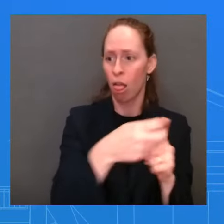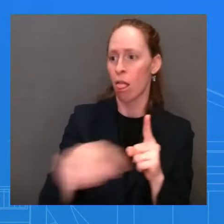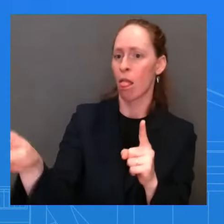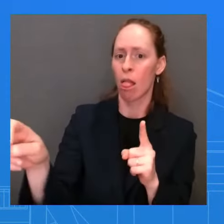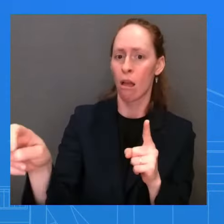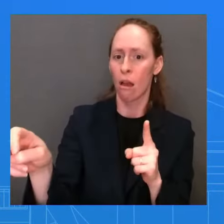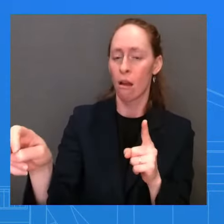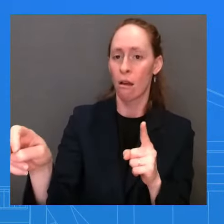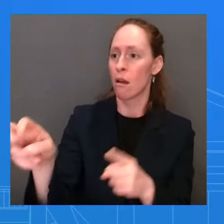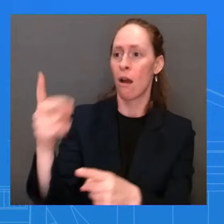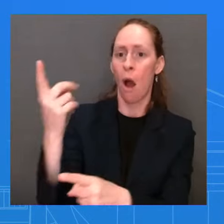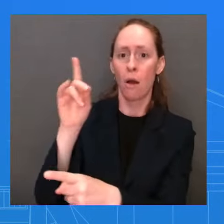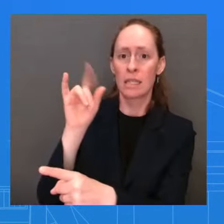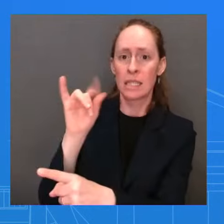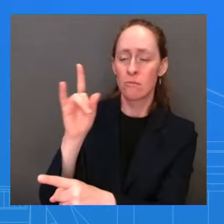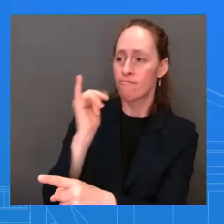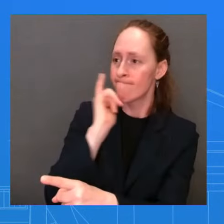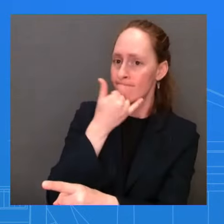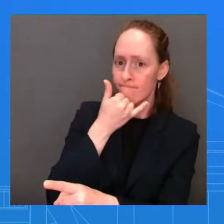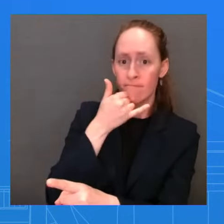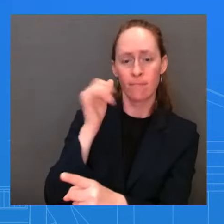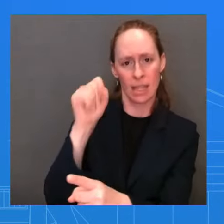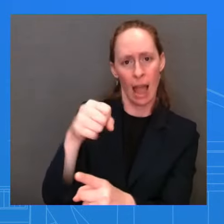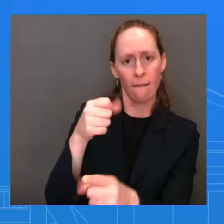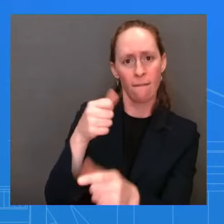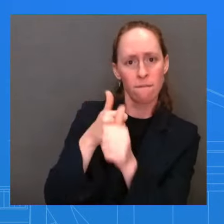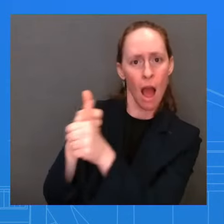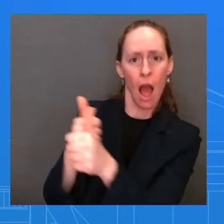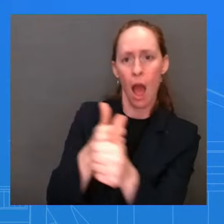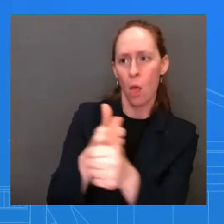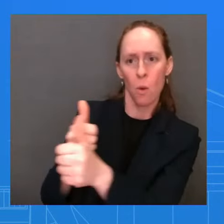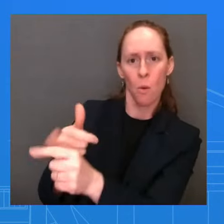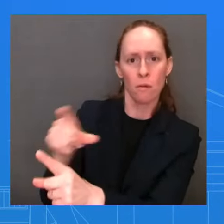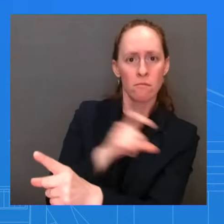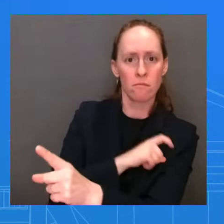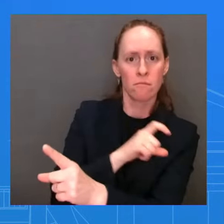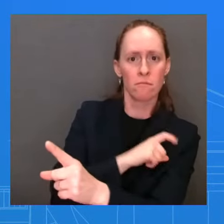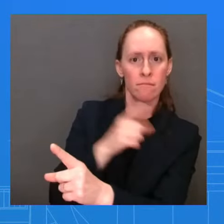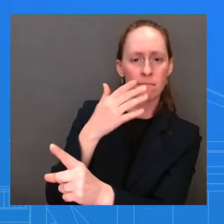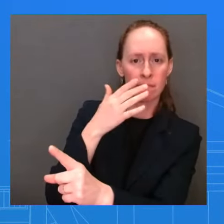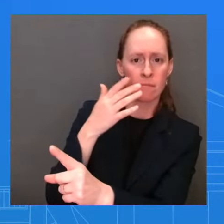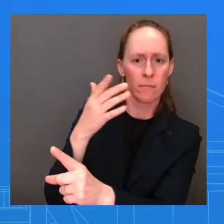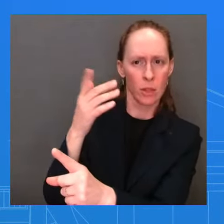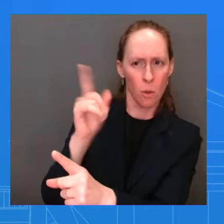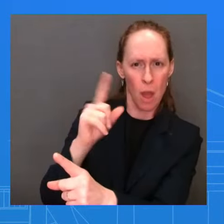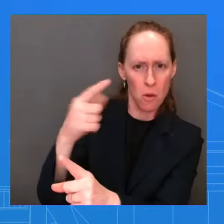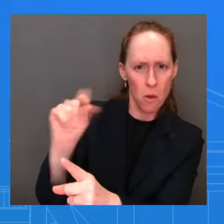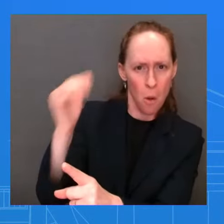Ms. Jean-Pierre: No, I know you -- and I know, Zolan, you've asked me this question before. I just don't have anything to share at this time. We'll -- we'll let you know when there's more information.